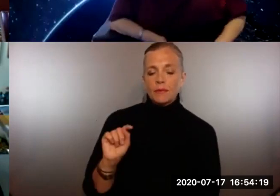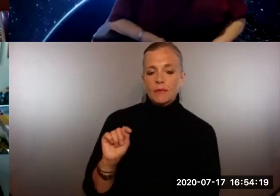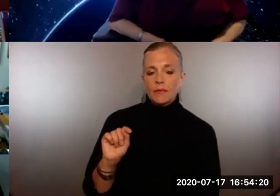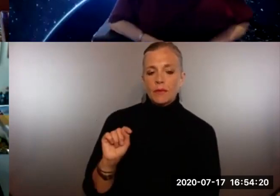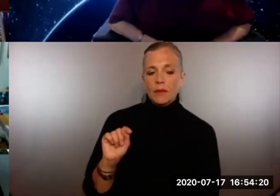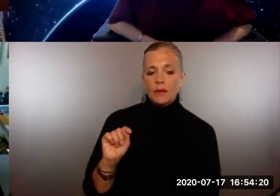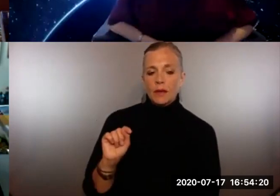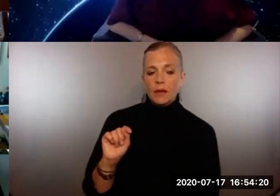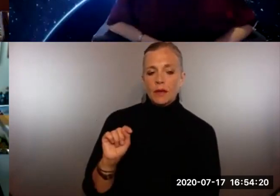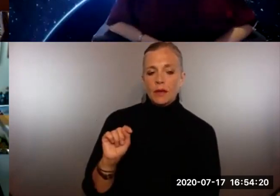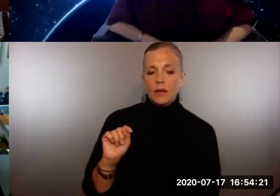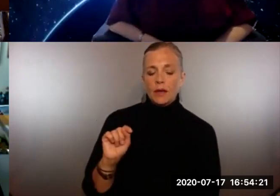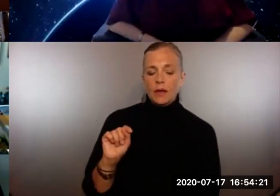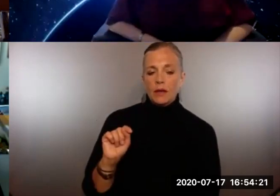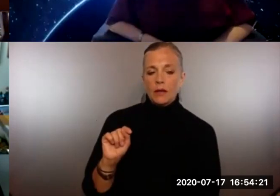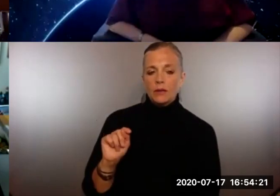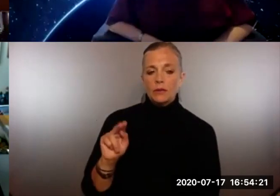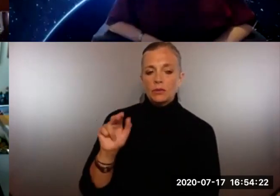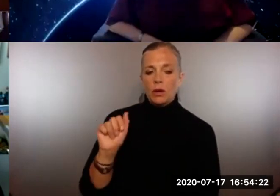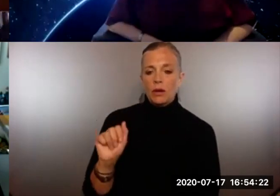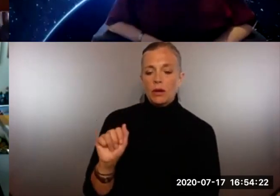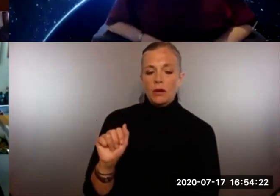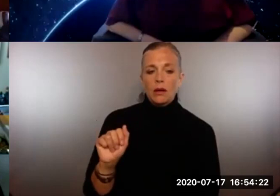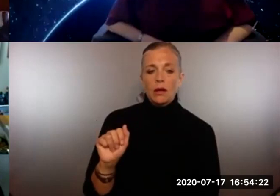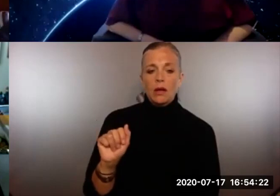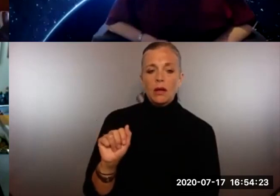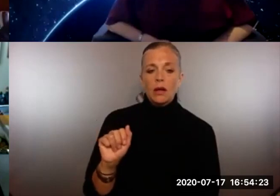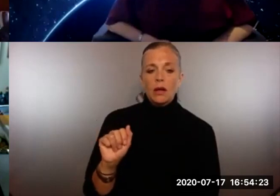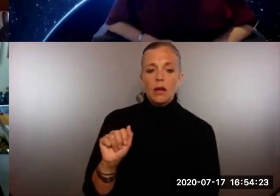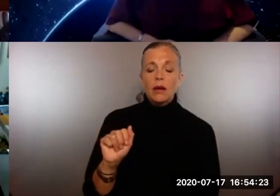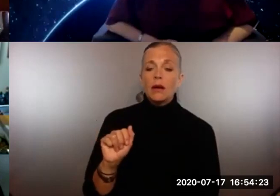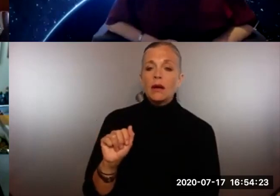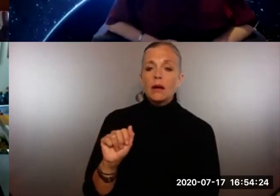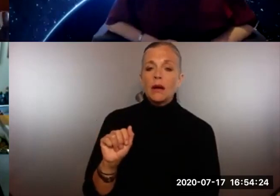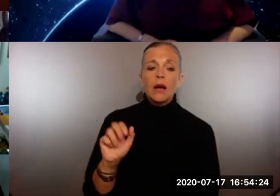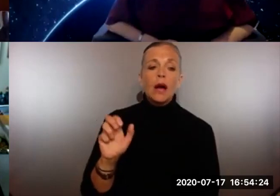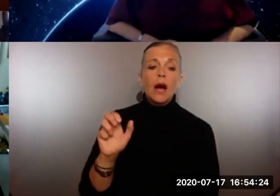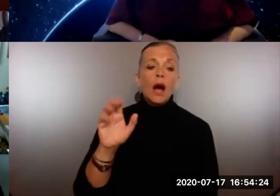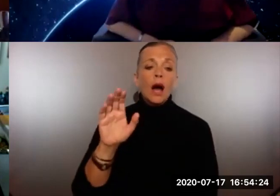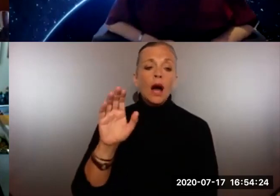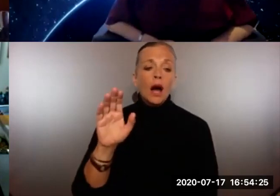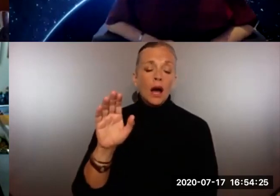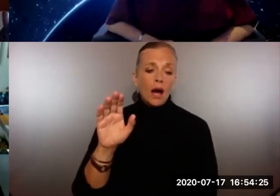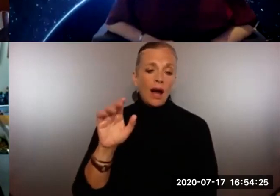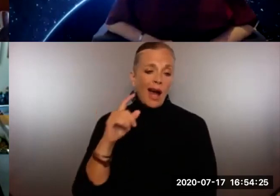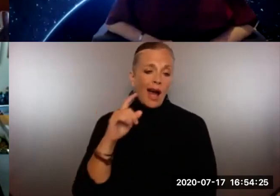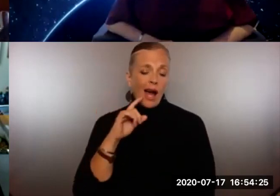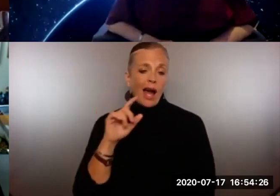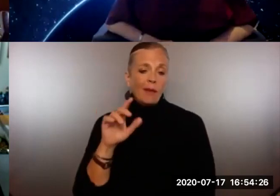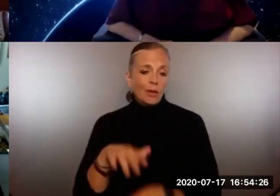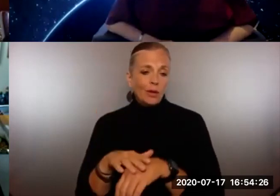Our next question comes from 11-year-old LJ Seiff, also of Virginia.